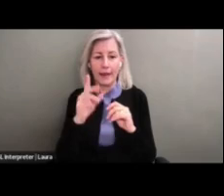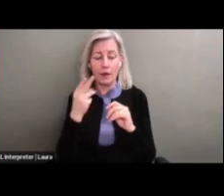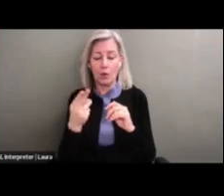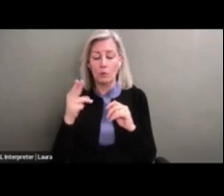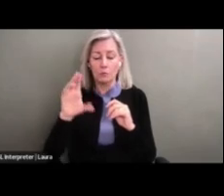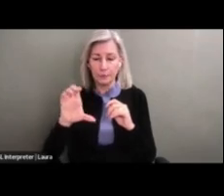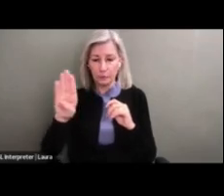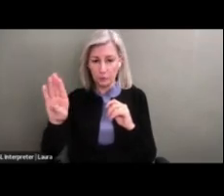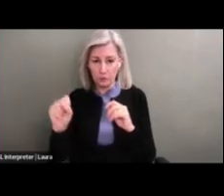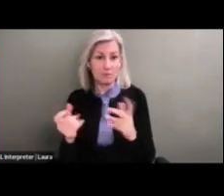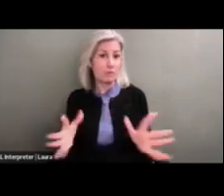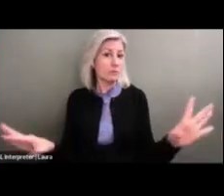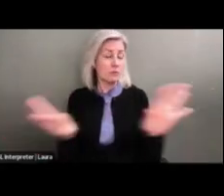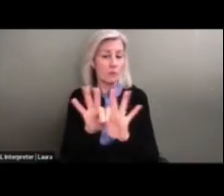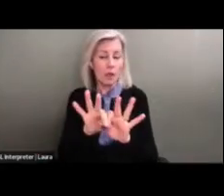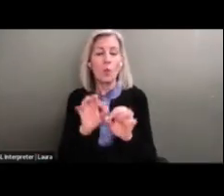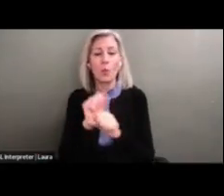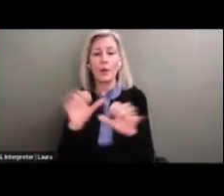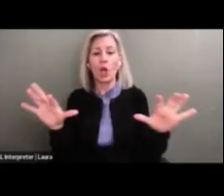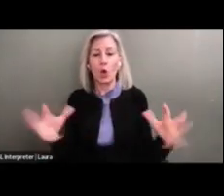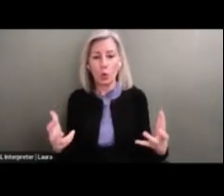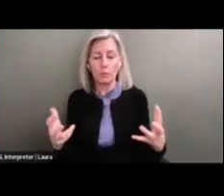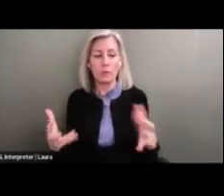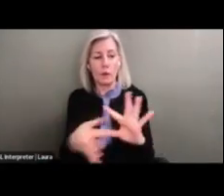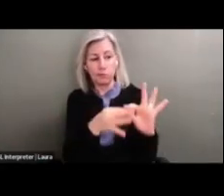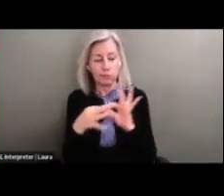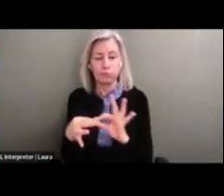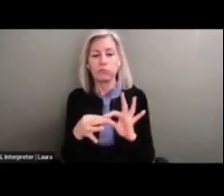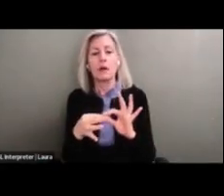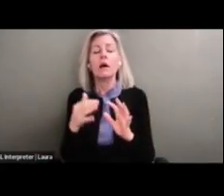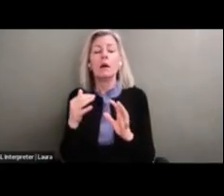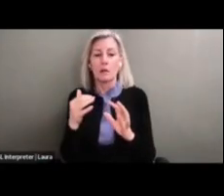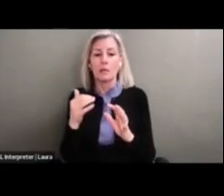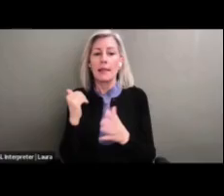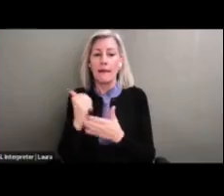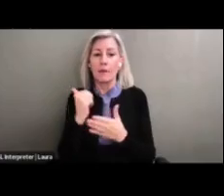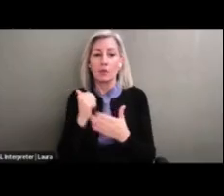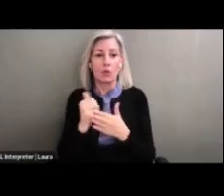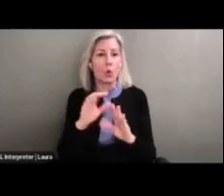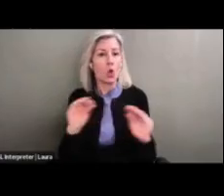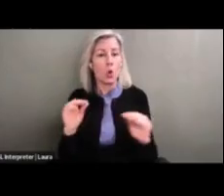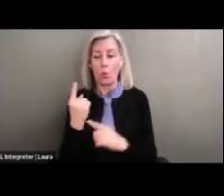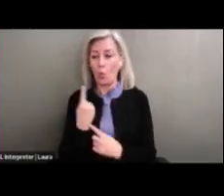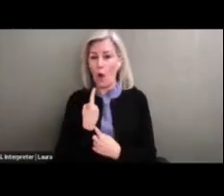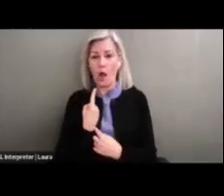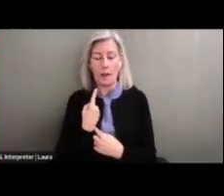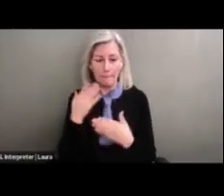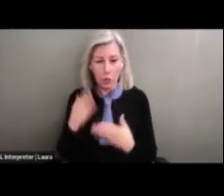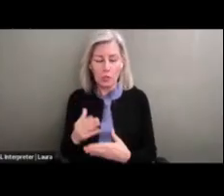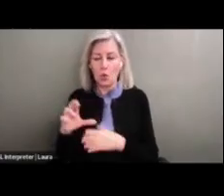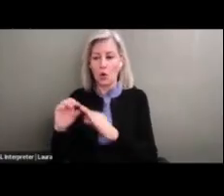Your work educating represented tips, telling your story about the importance of Medicaid and Medicaid Home and Community-Based Services is critical.